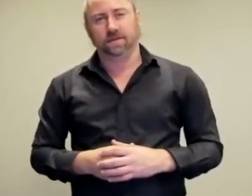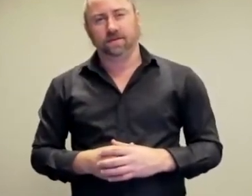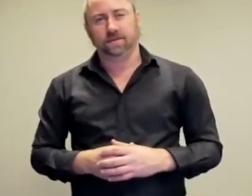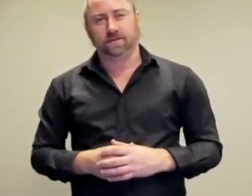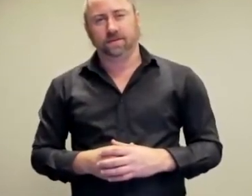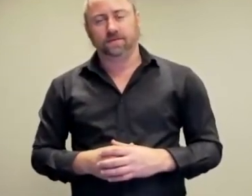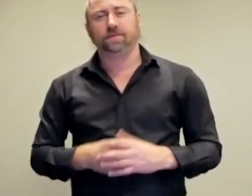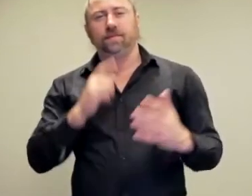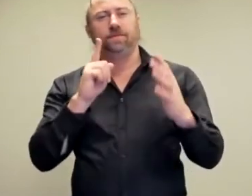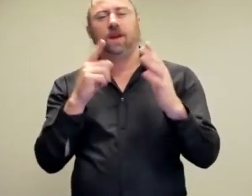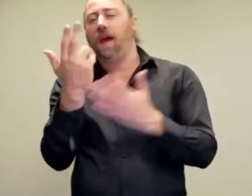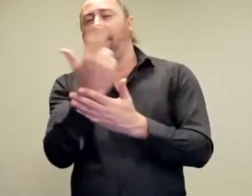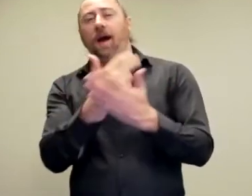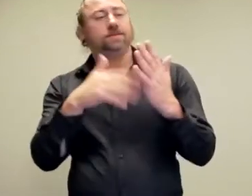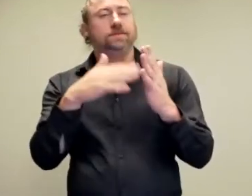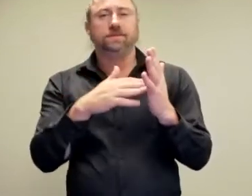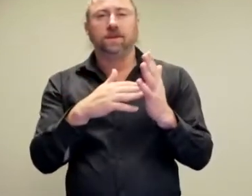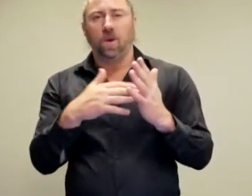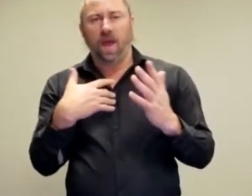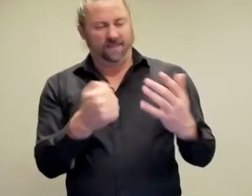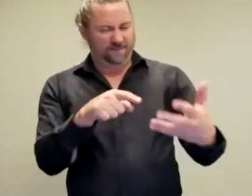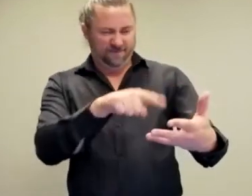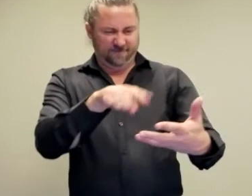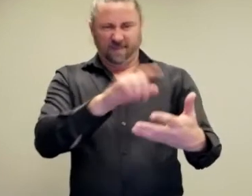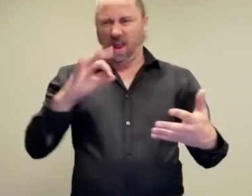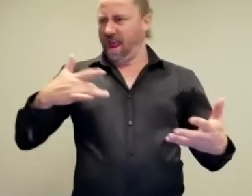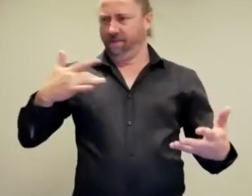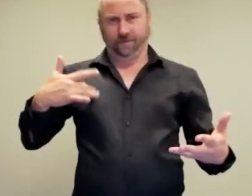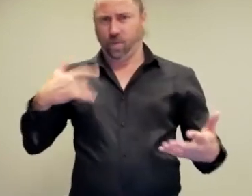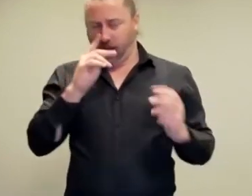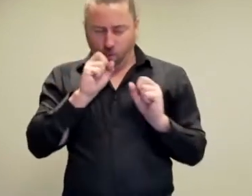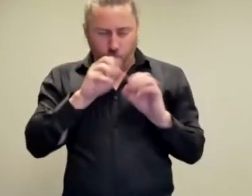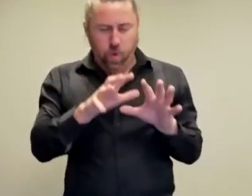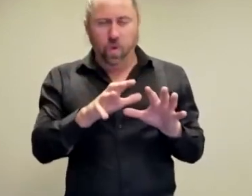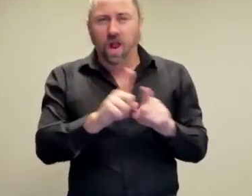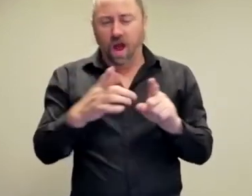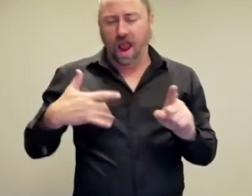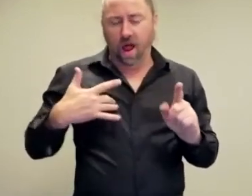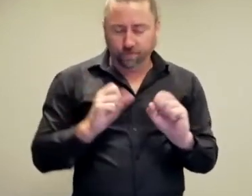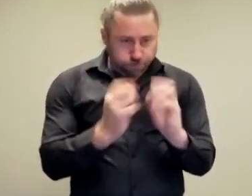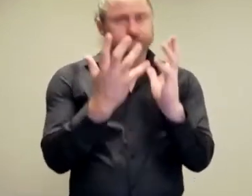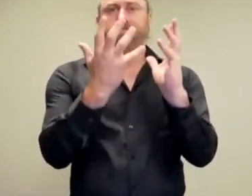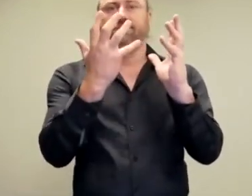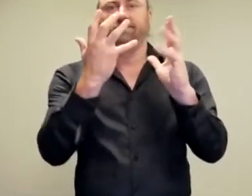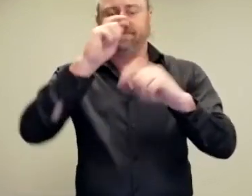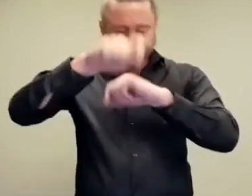often breathe life into inanimate materials and transform them into something they resemble or structurally evoke.